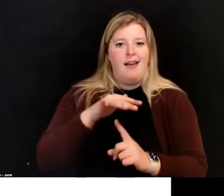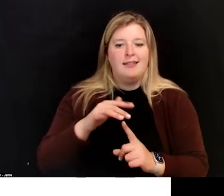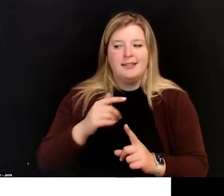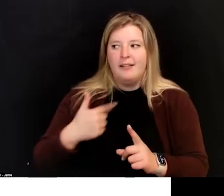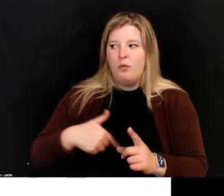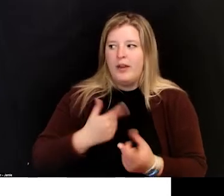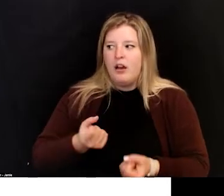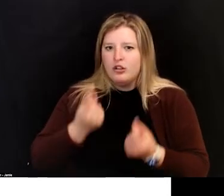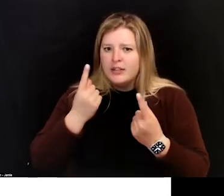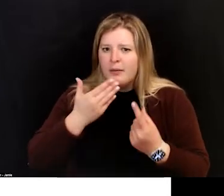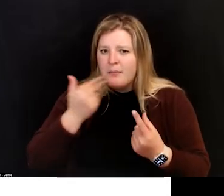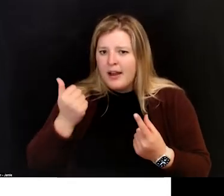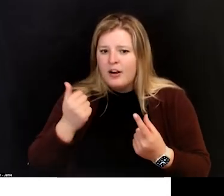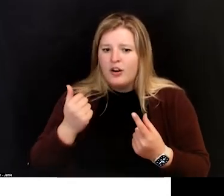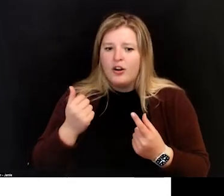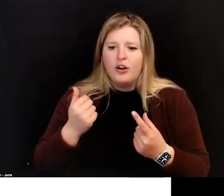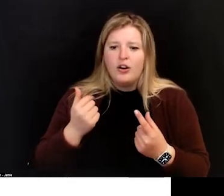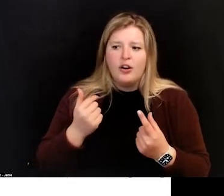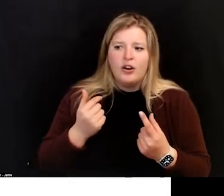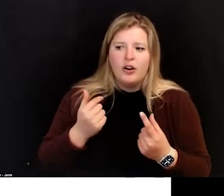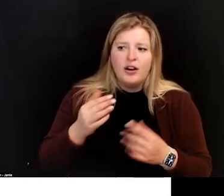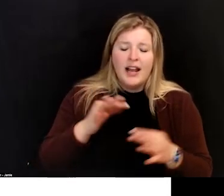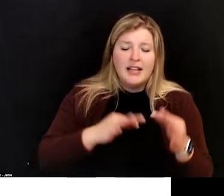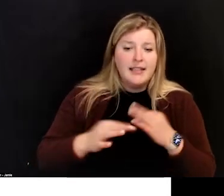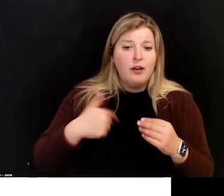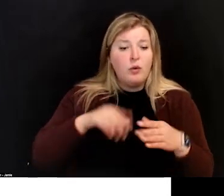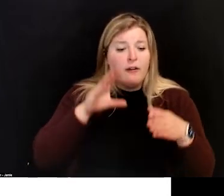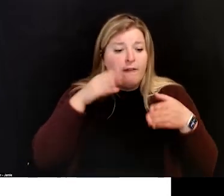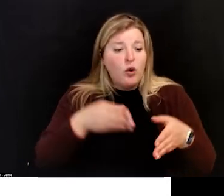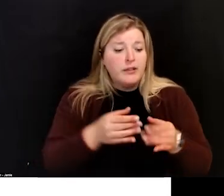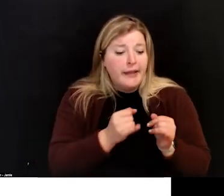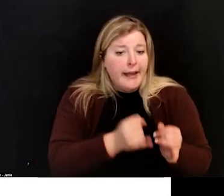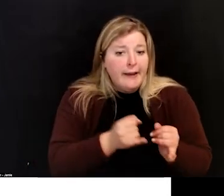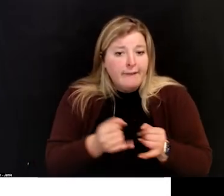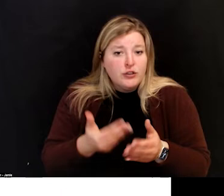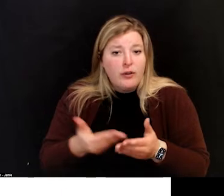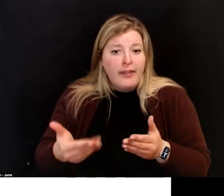rather than focusing just on the minutiae of we need to do this particular standard.